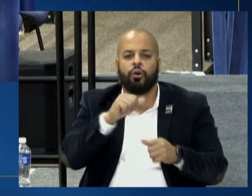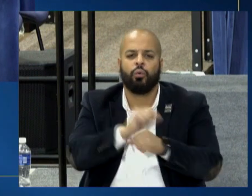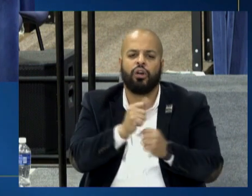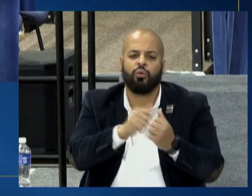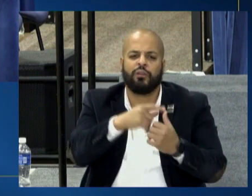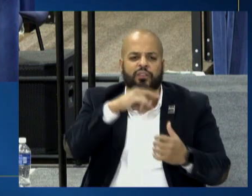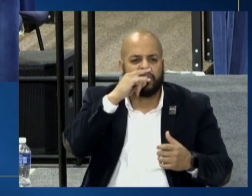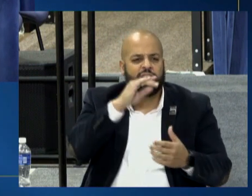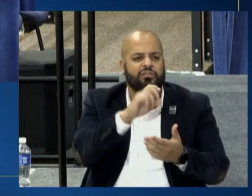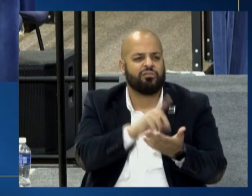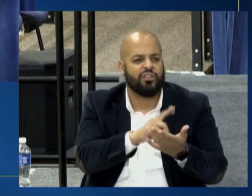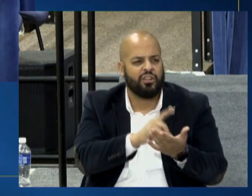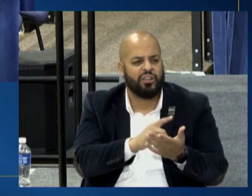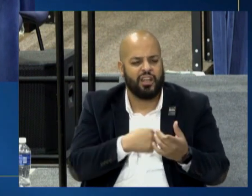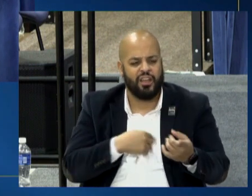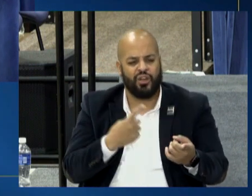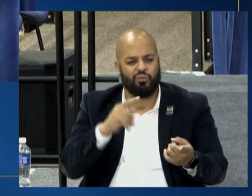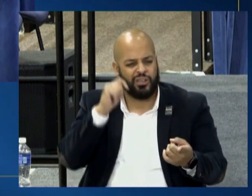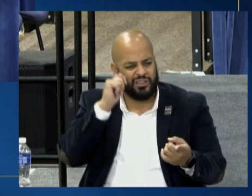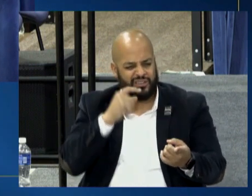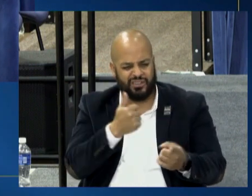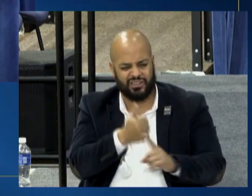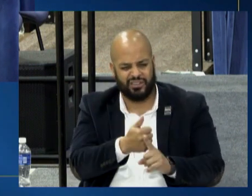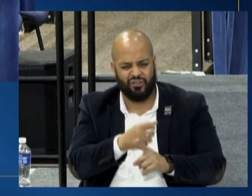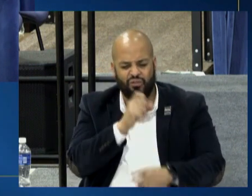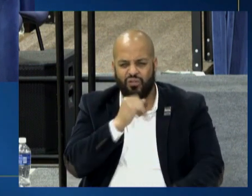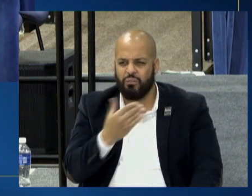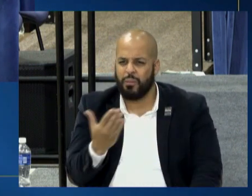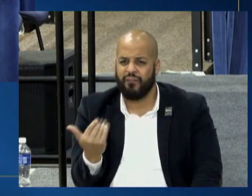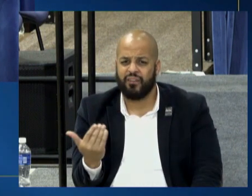And it was a young teenager, probably about 15, who I saw who was sick,